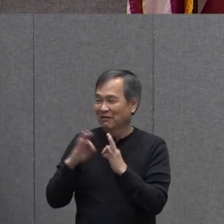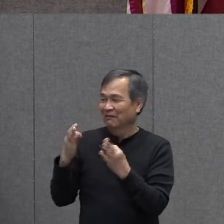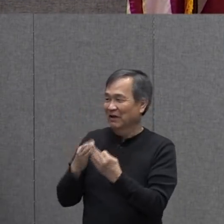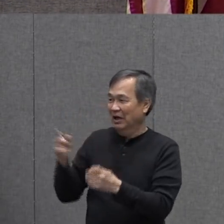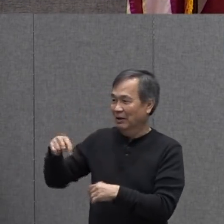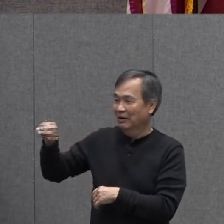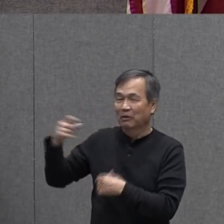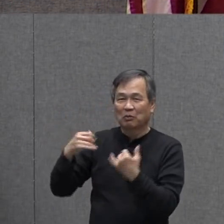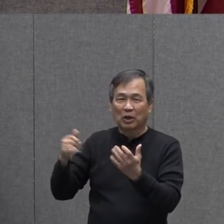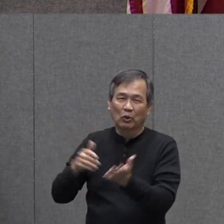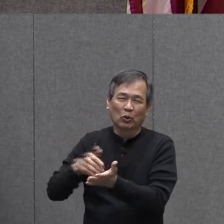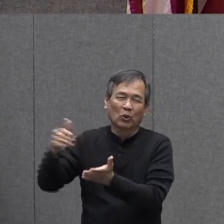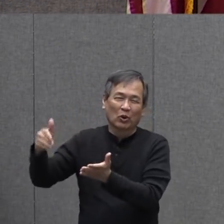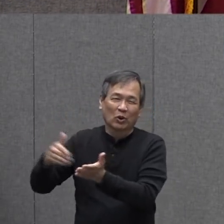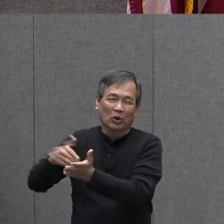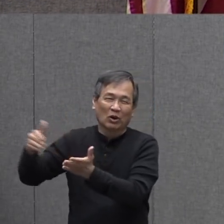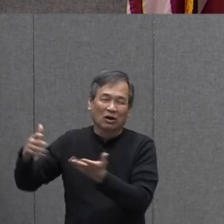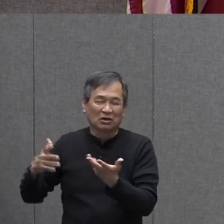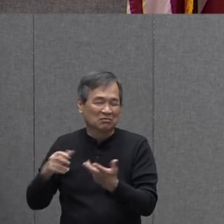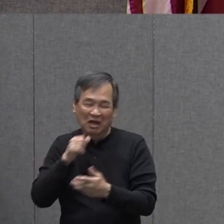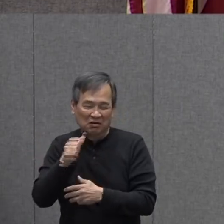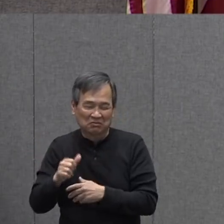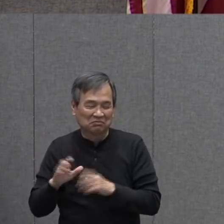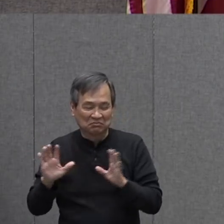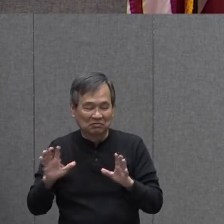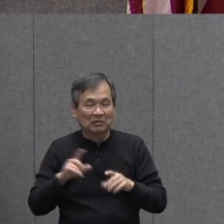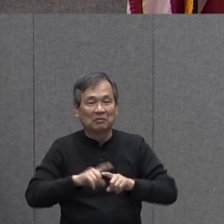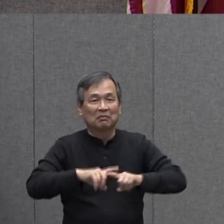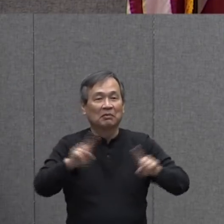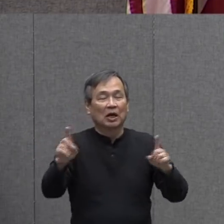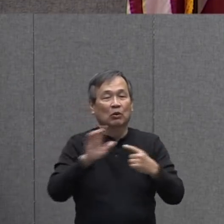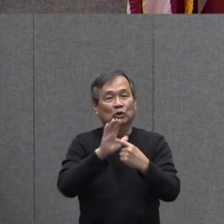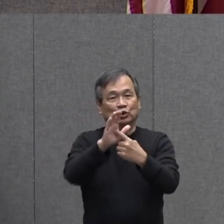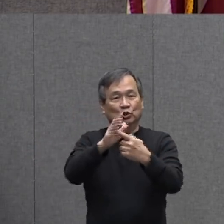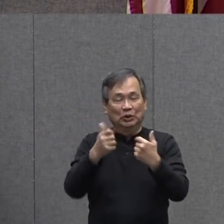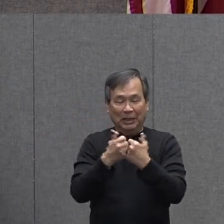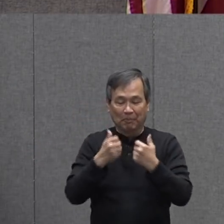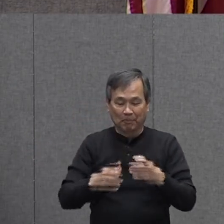and I decided to take this apart and open it up.